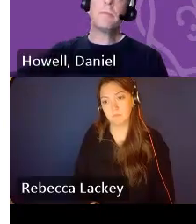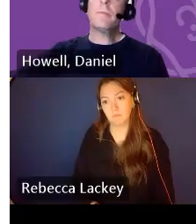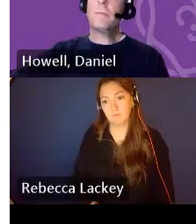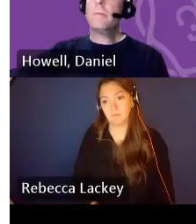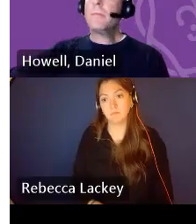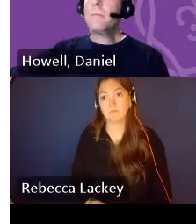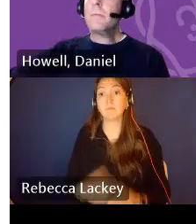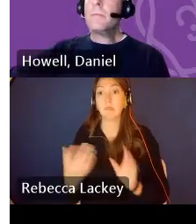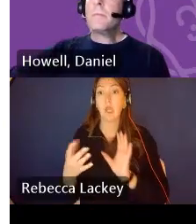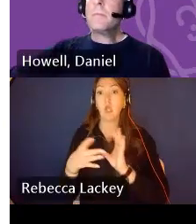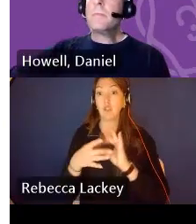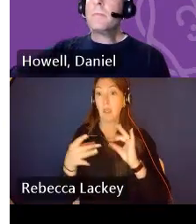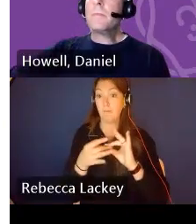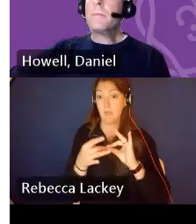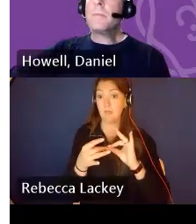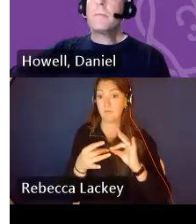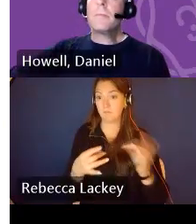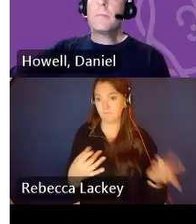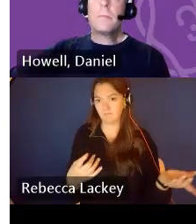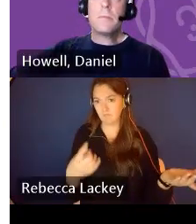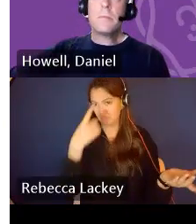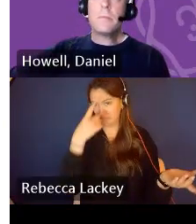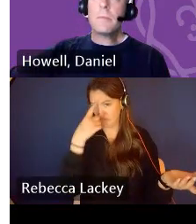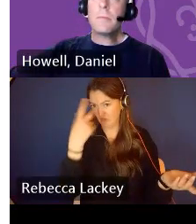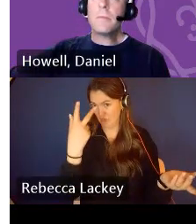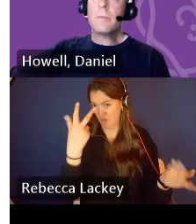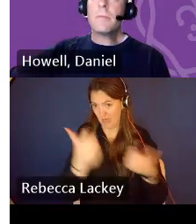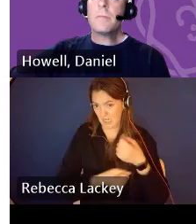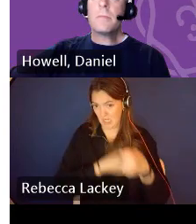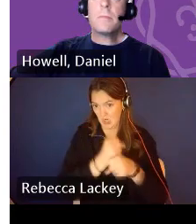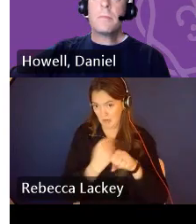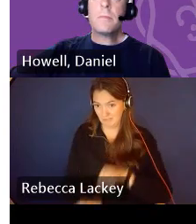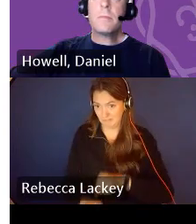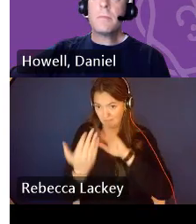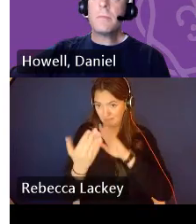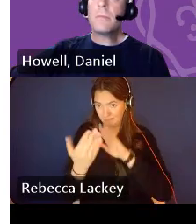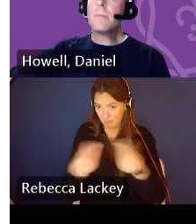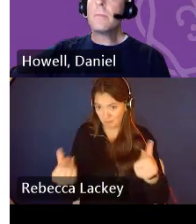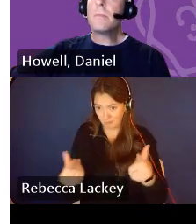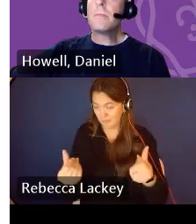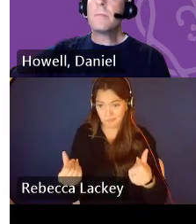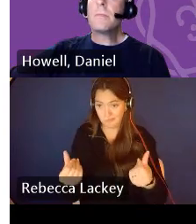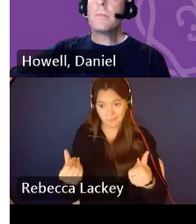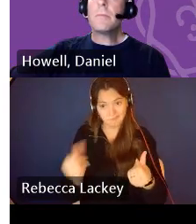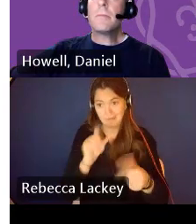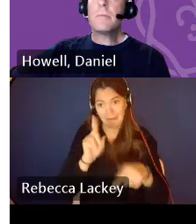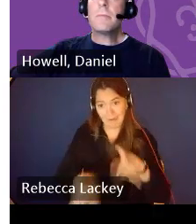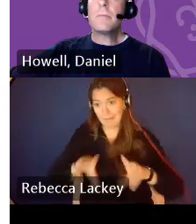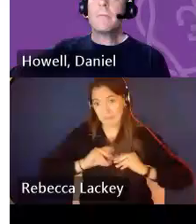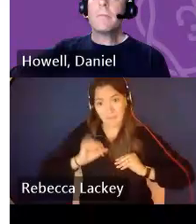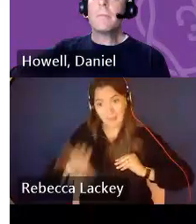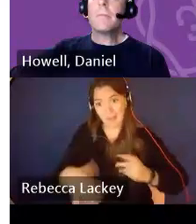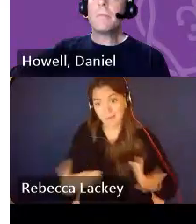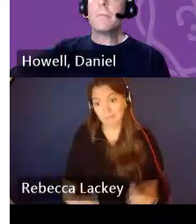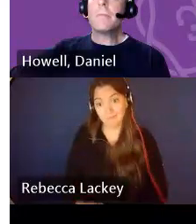uh comment. Uh I don't think that three years to get this issue addressed is acceptable. However,